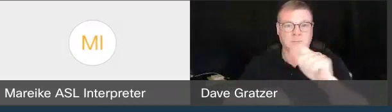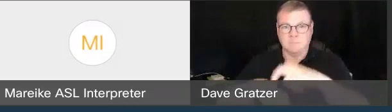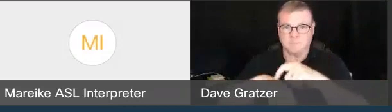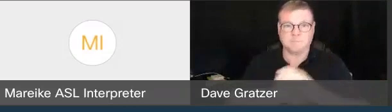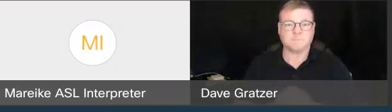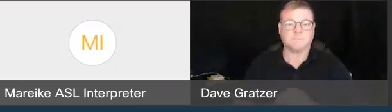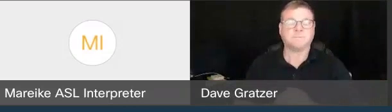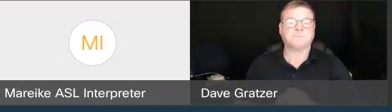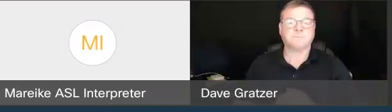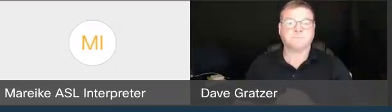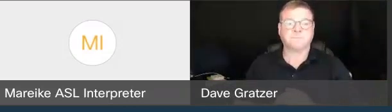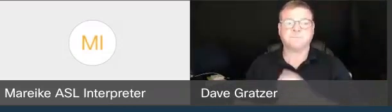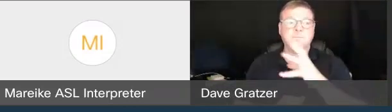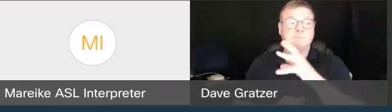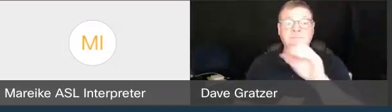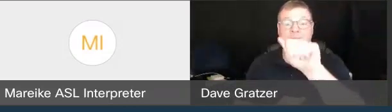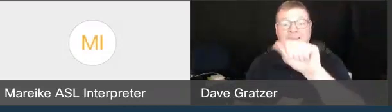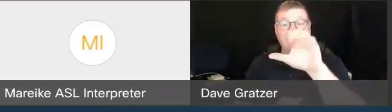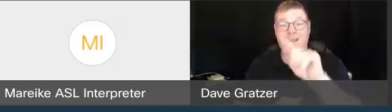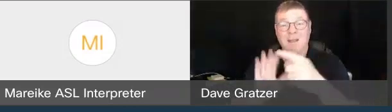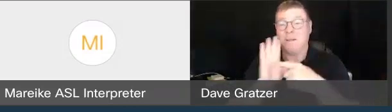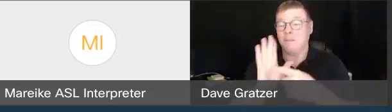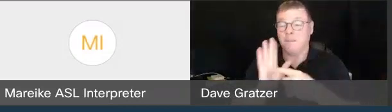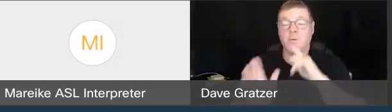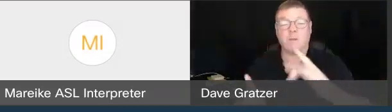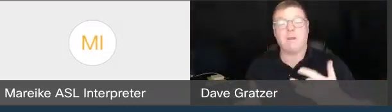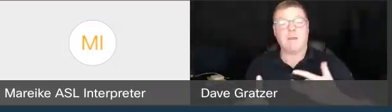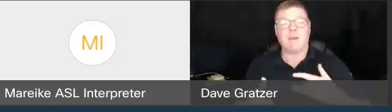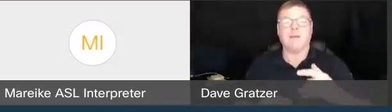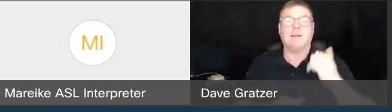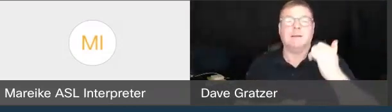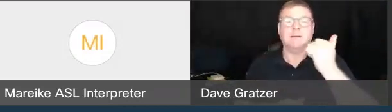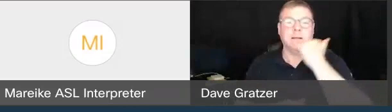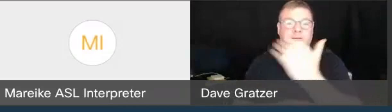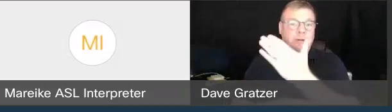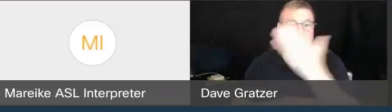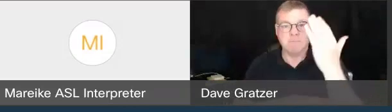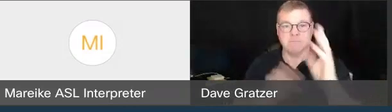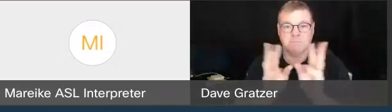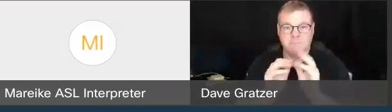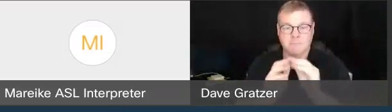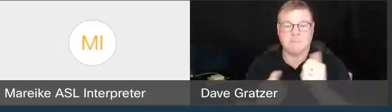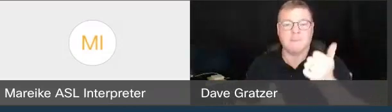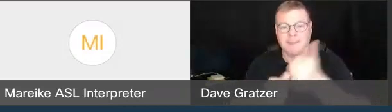And really the heart of the ACT model is a daily morning meeting where every member of the team